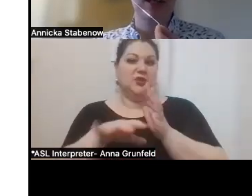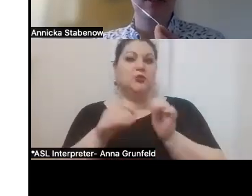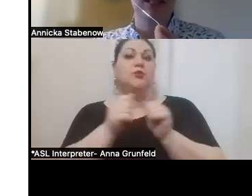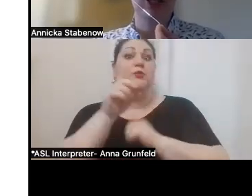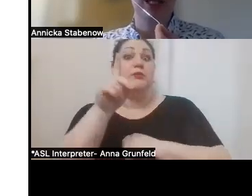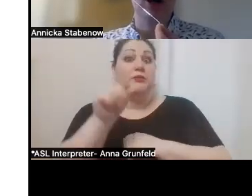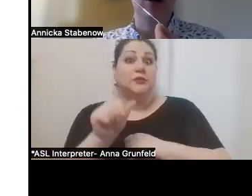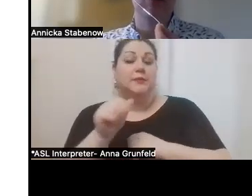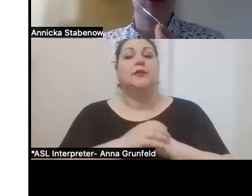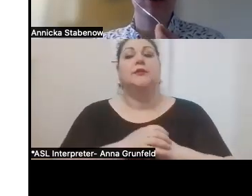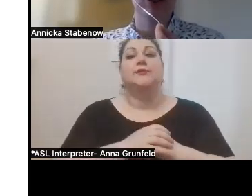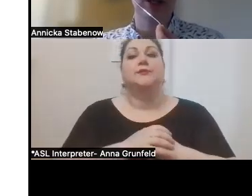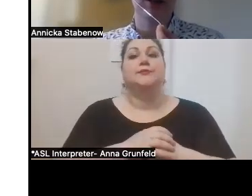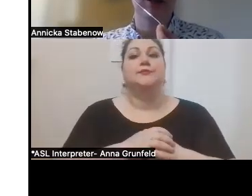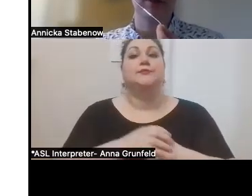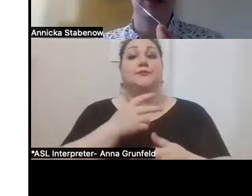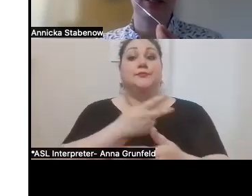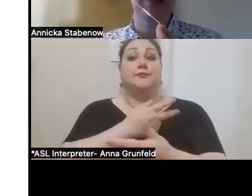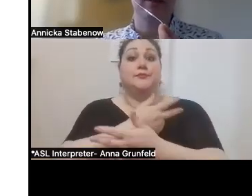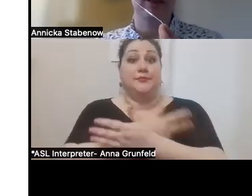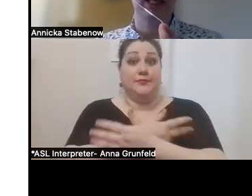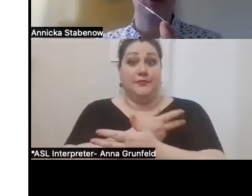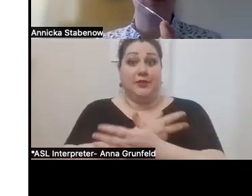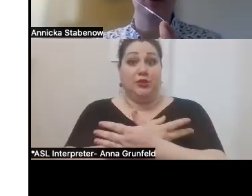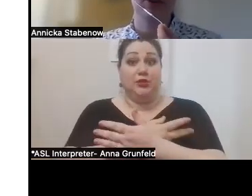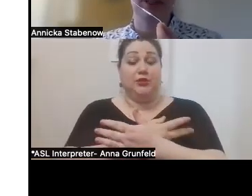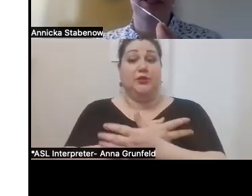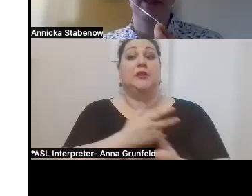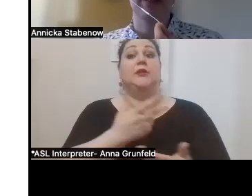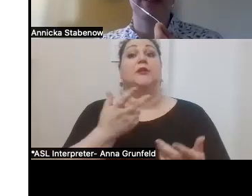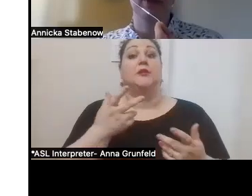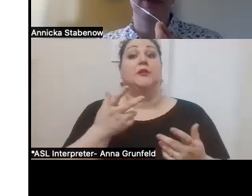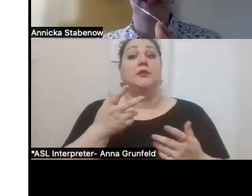Jessica Chakeoff will share her experience navigating multiple degrees with a disability.